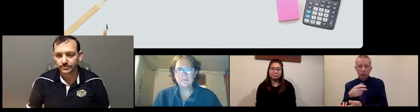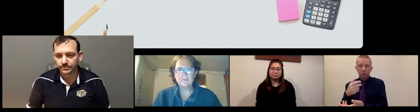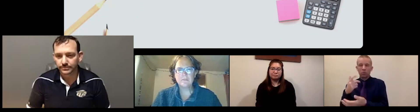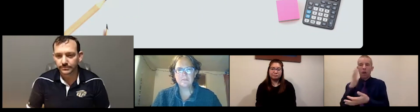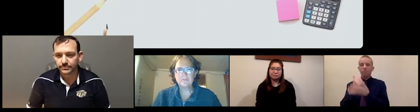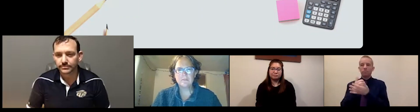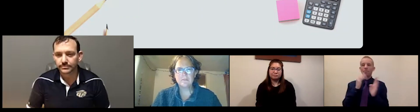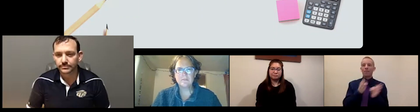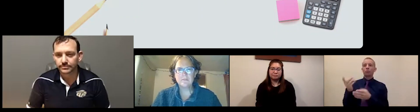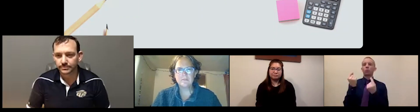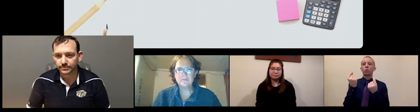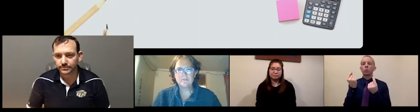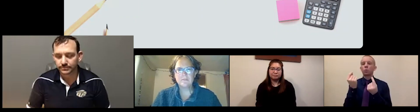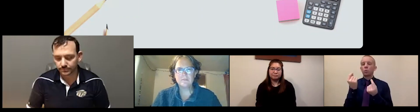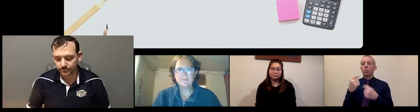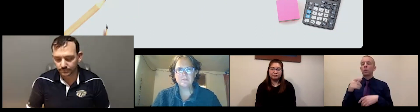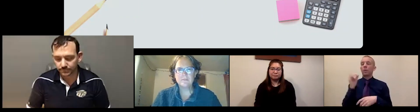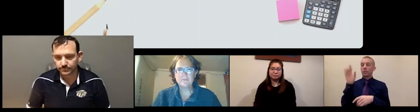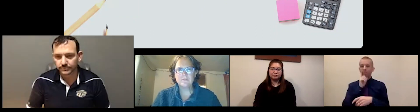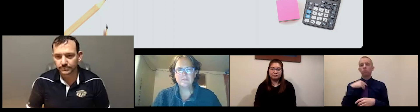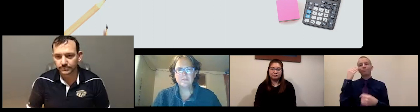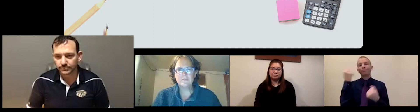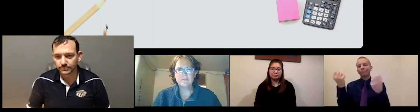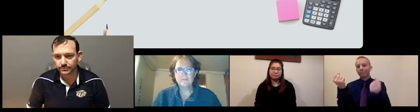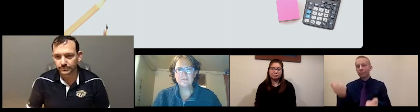That helps me prepare what to do. If they’re deaf, I’ll sign.